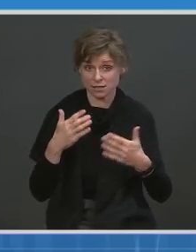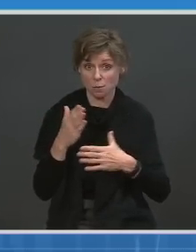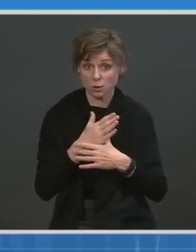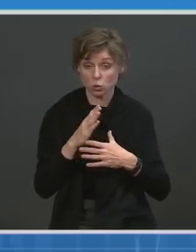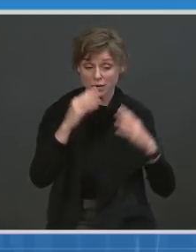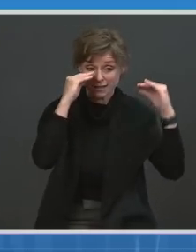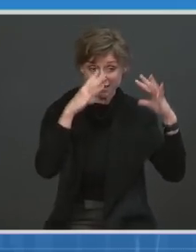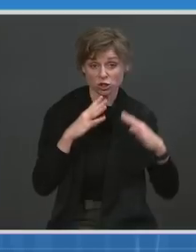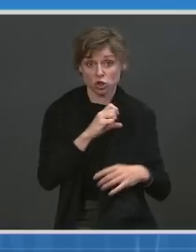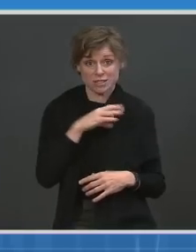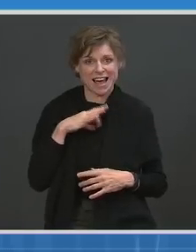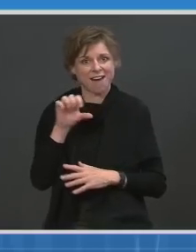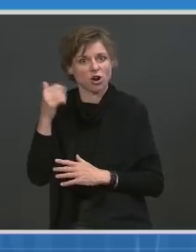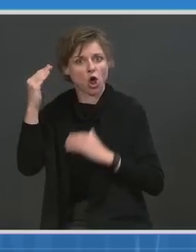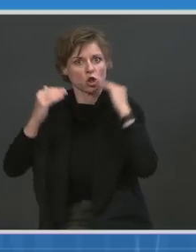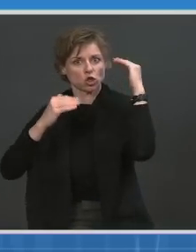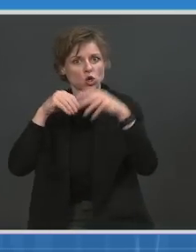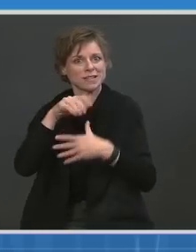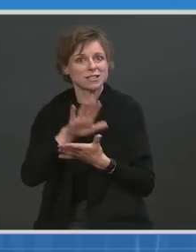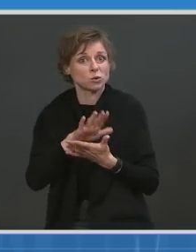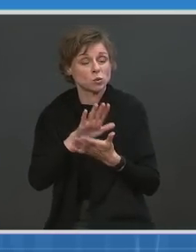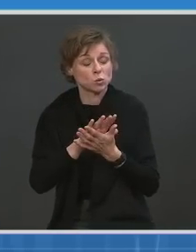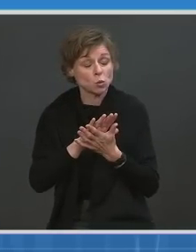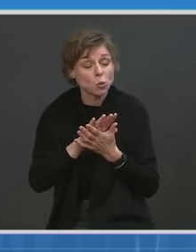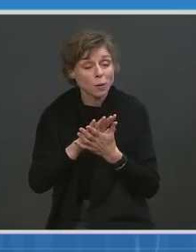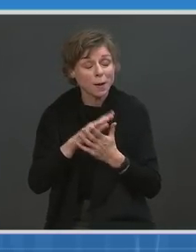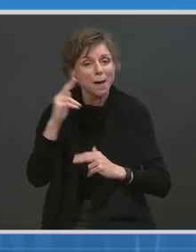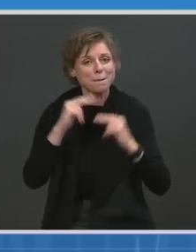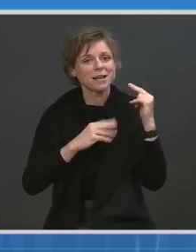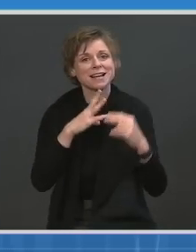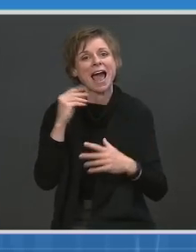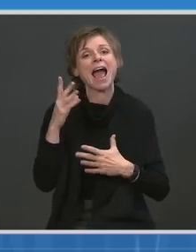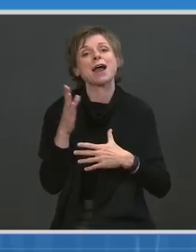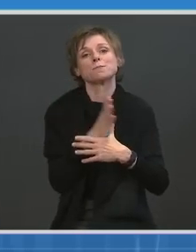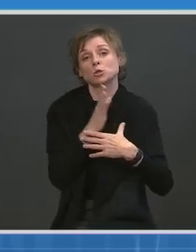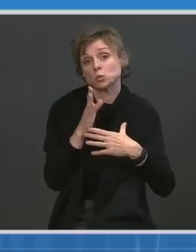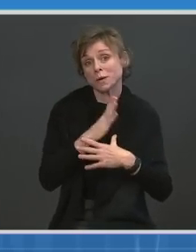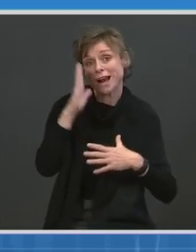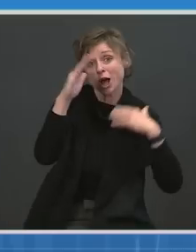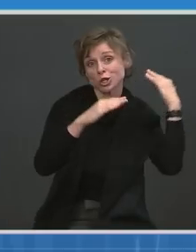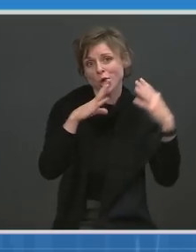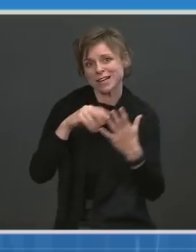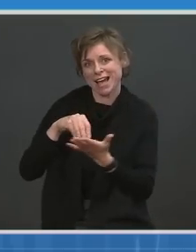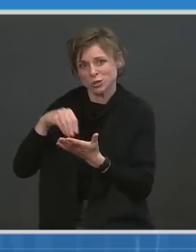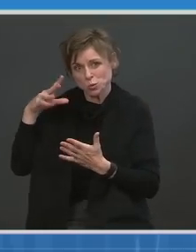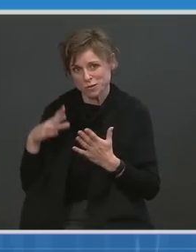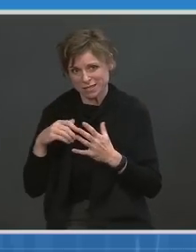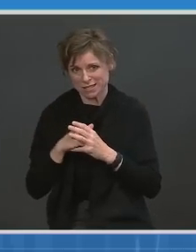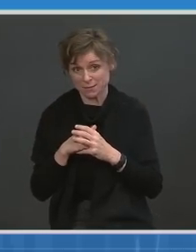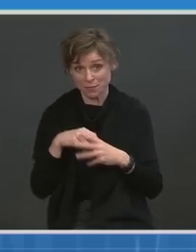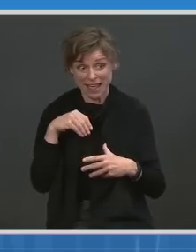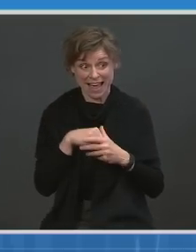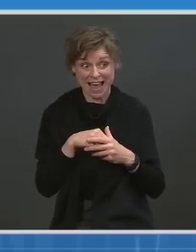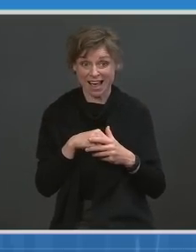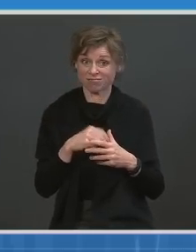and between the adults and students. In common areas in the school, when masks cannot be worn --